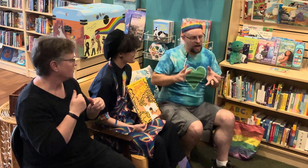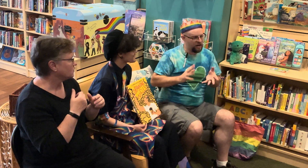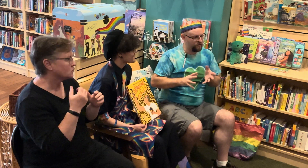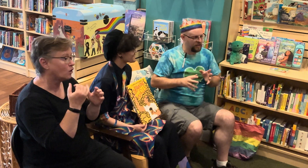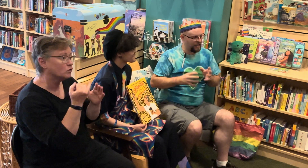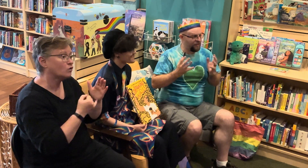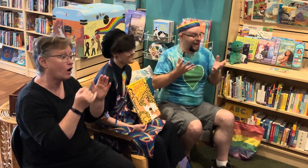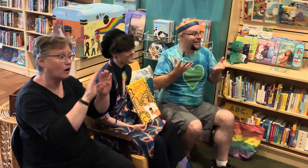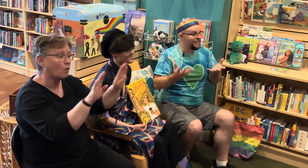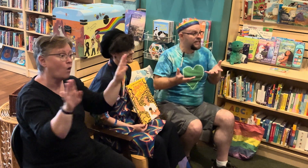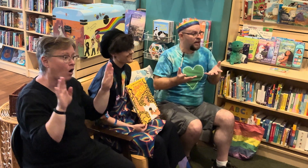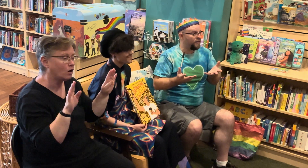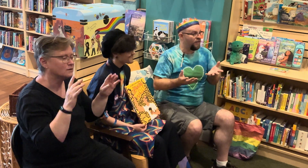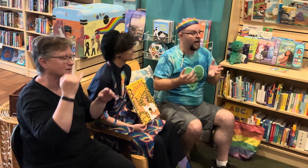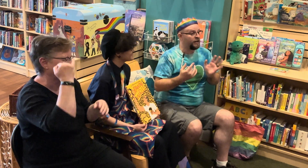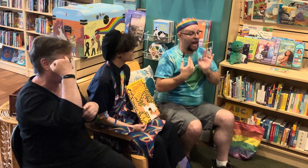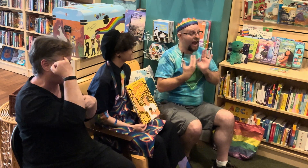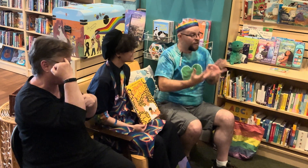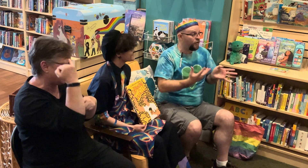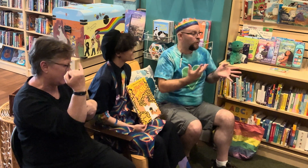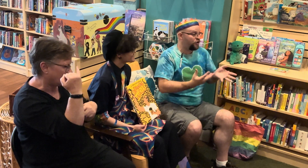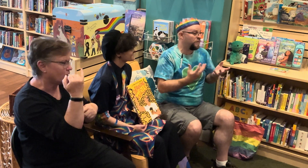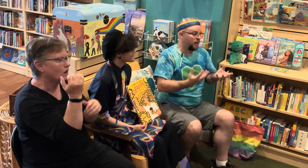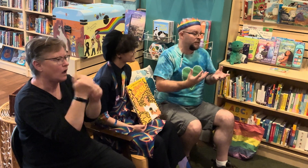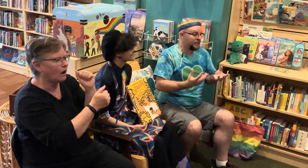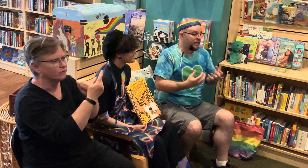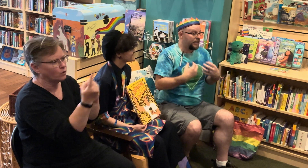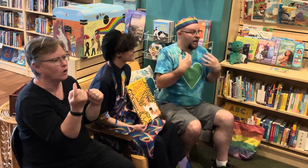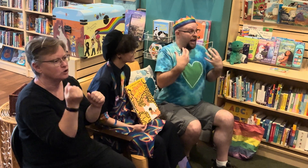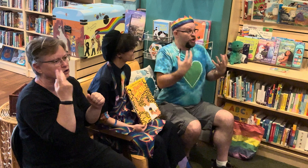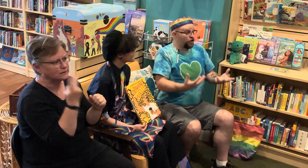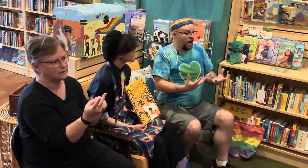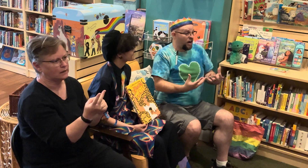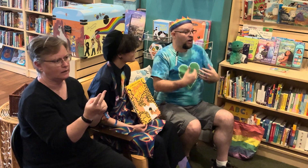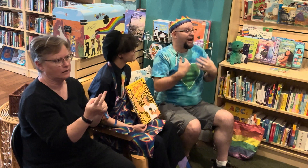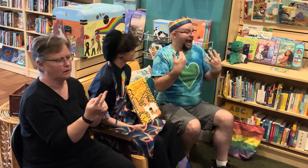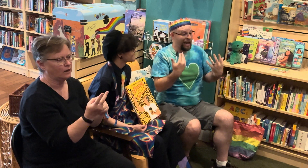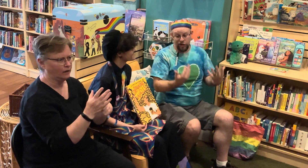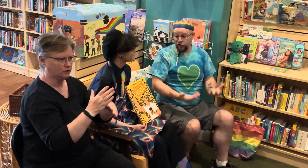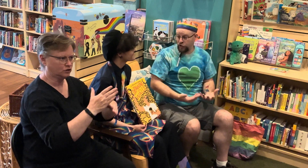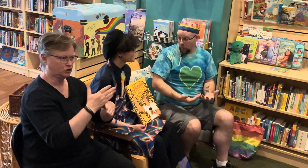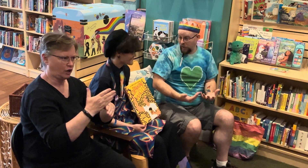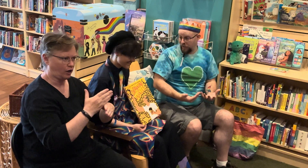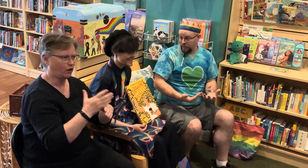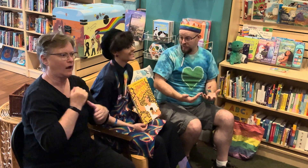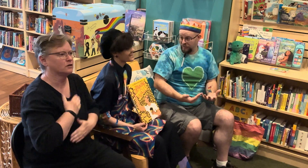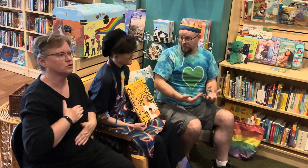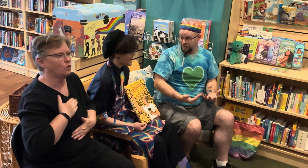kind of the idea of everyone should be able to see it and share and enjoy. KAI: Yes.